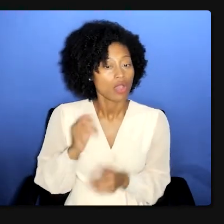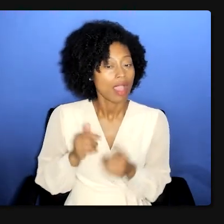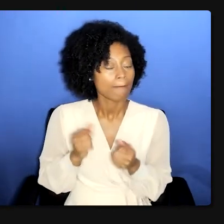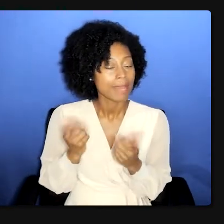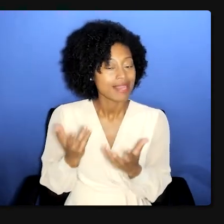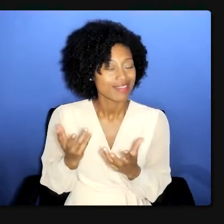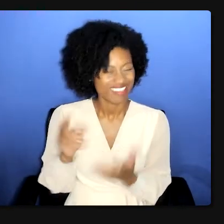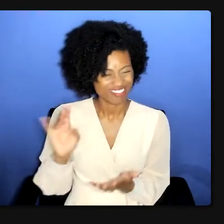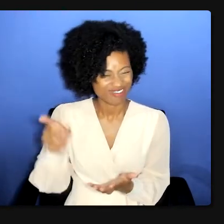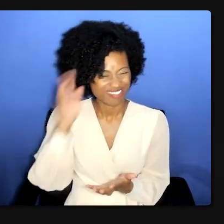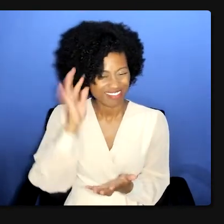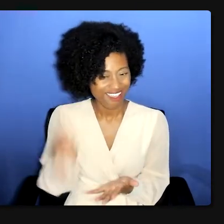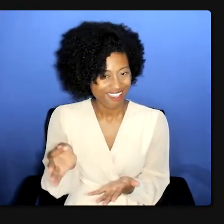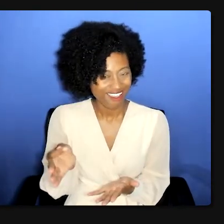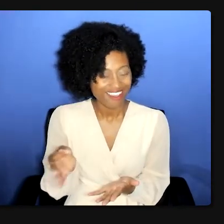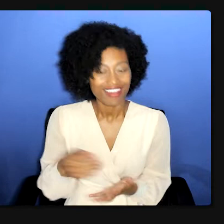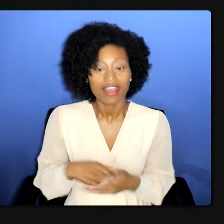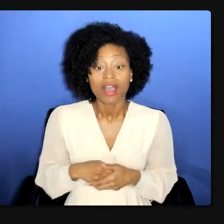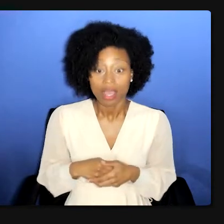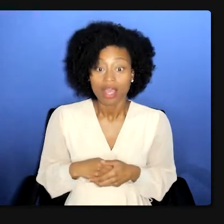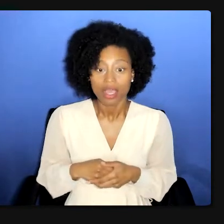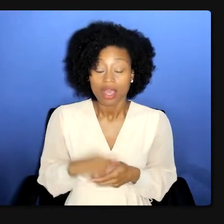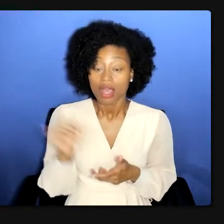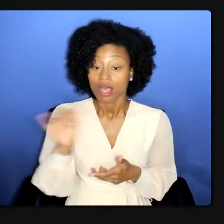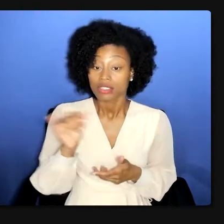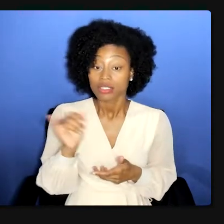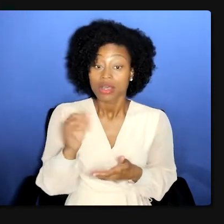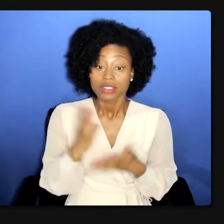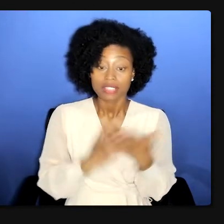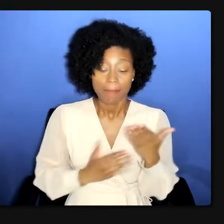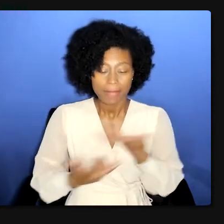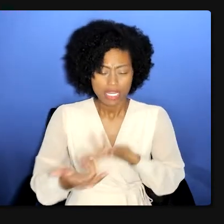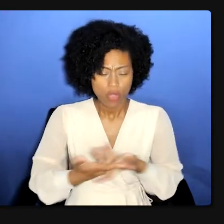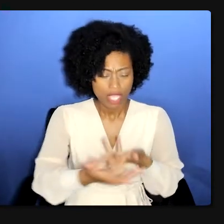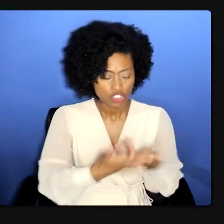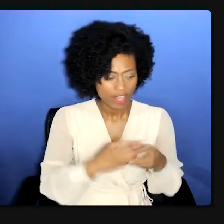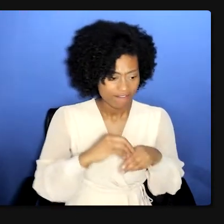Also, while running concurrent experiments, there could be some interaction effects,